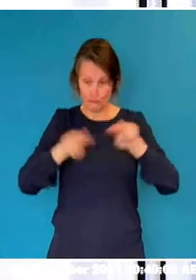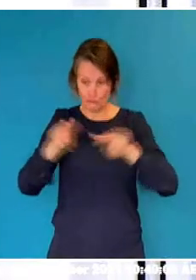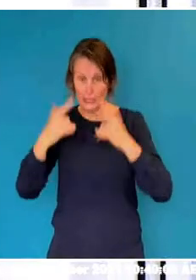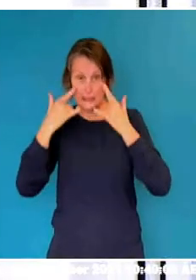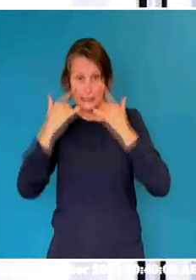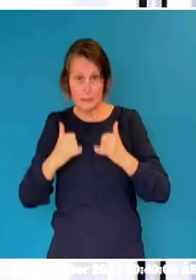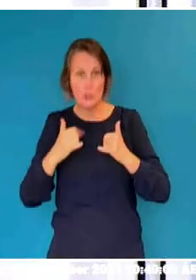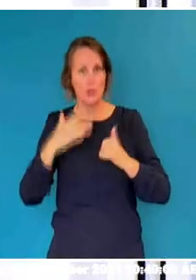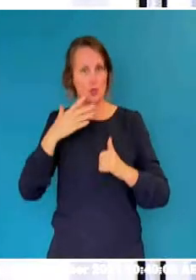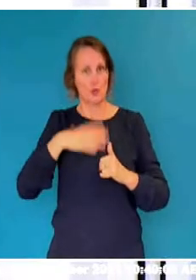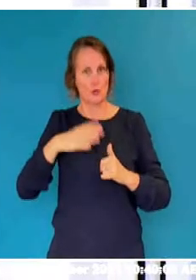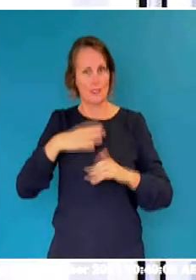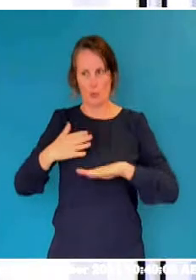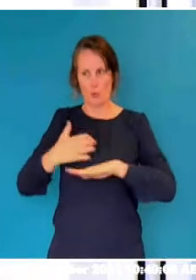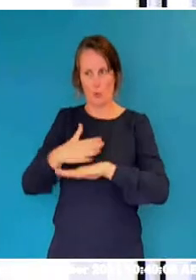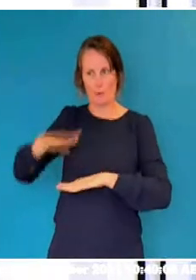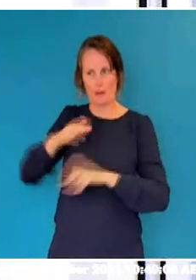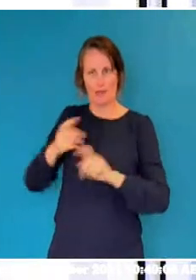need to be made? MS KESOGLOU: Yes, that's correct.